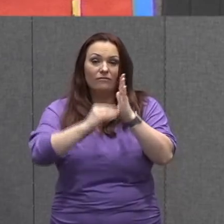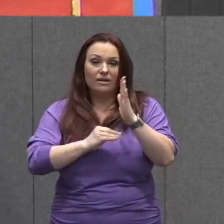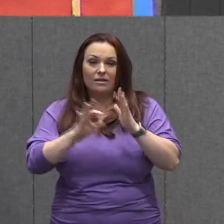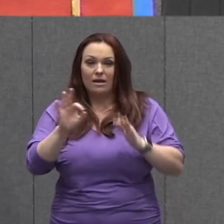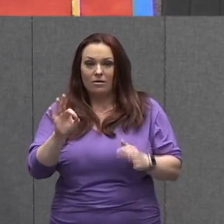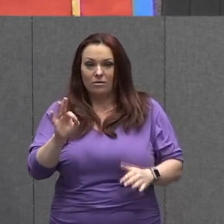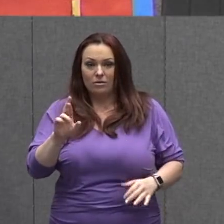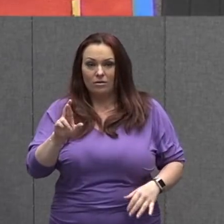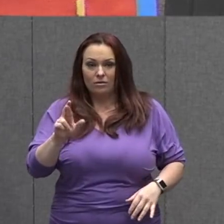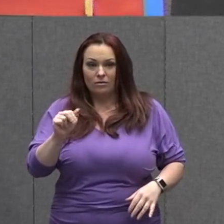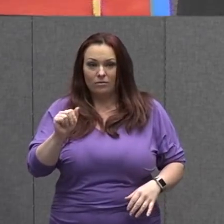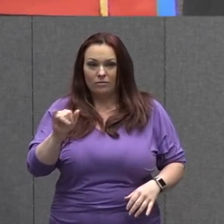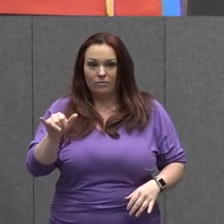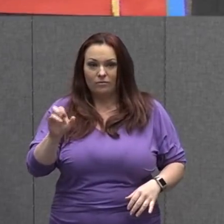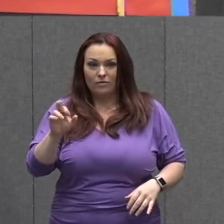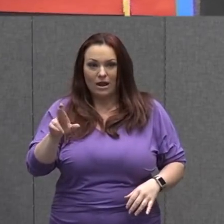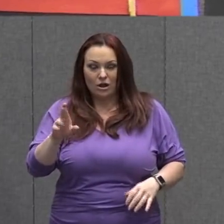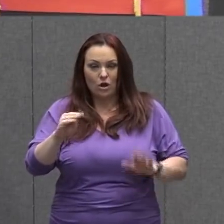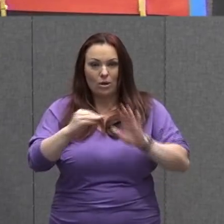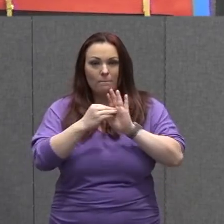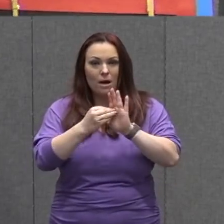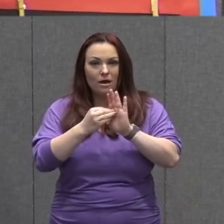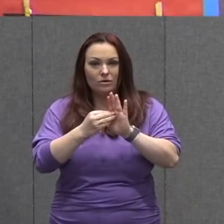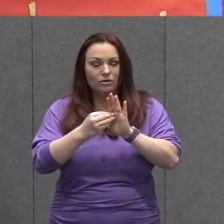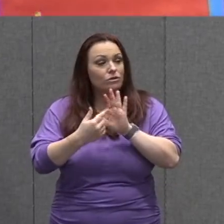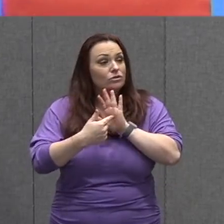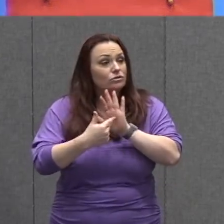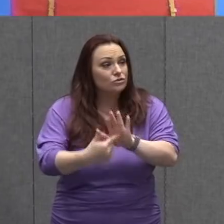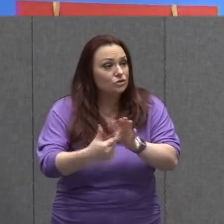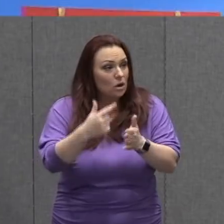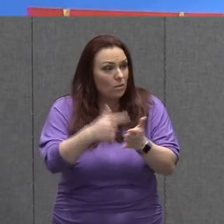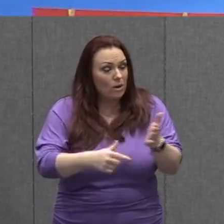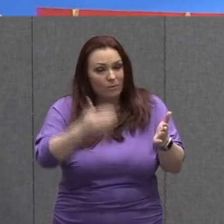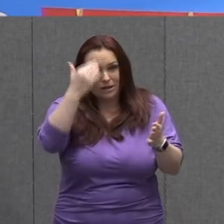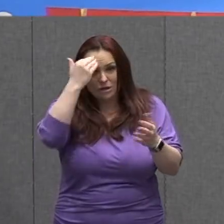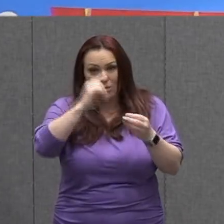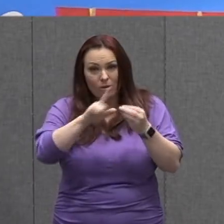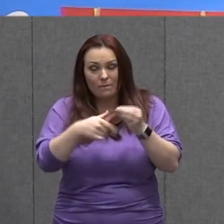to make sure that we show what we know about the word adapt.